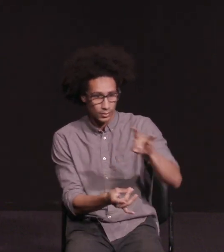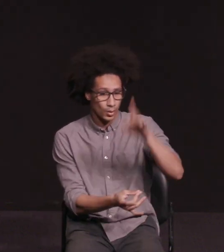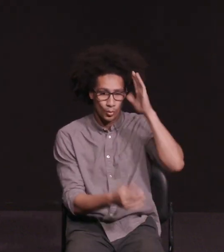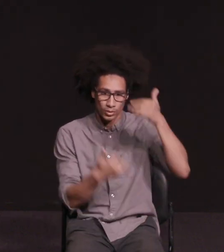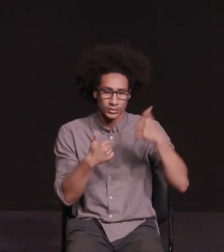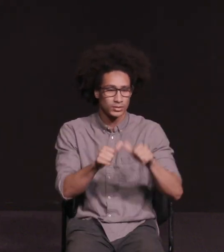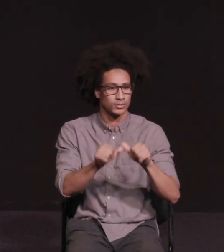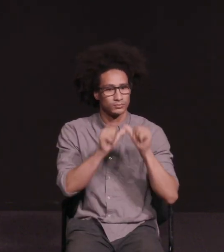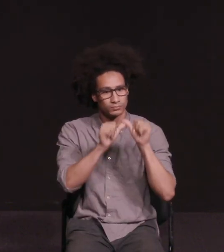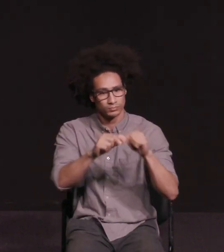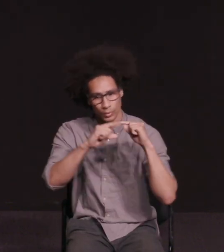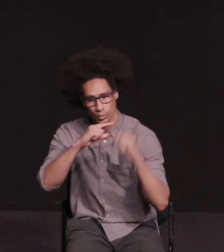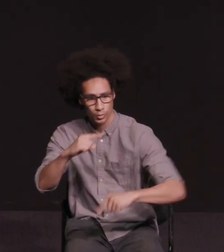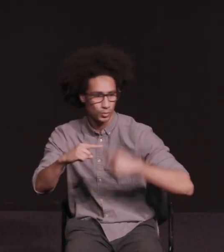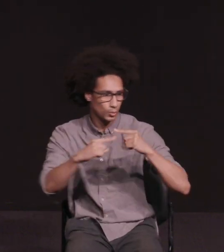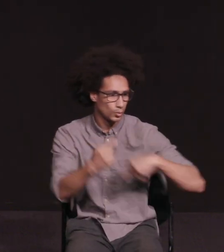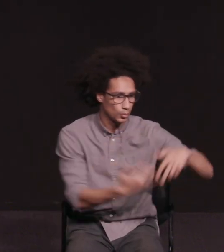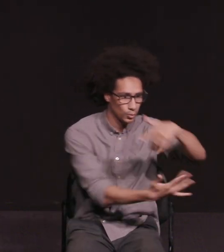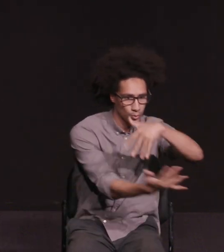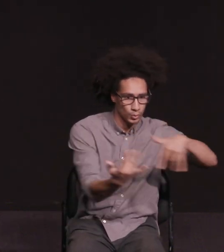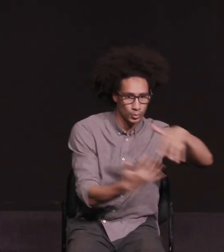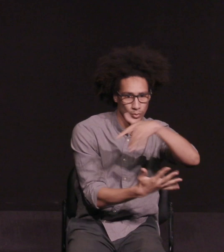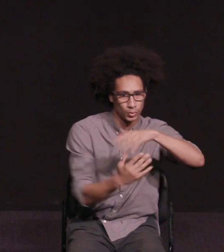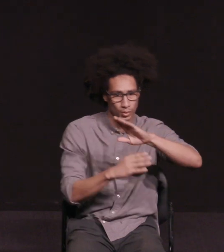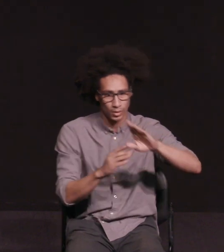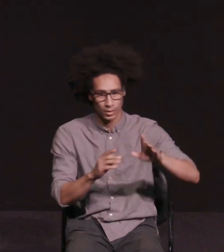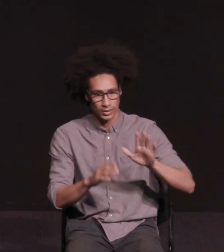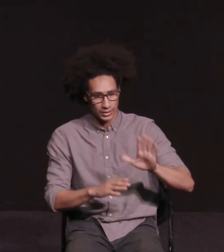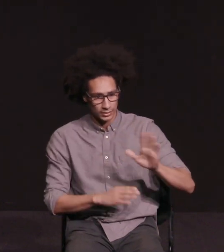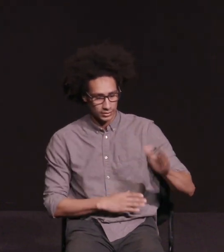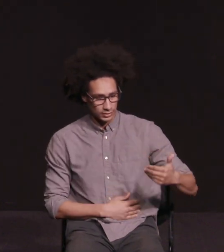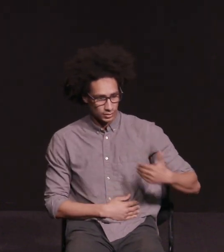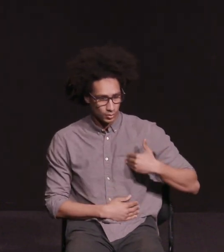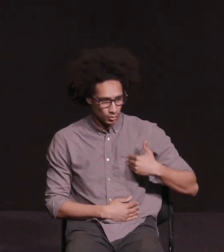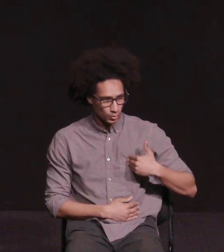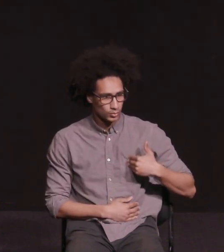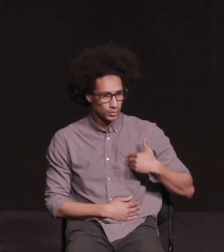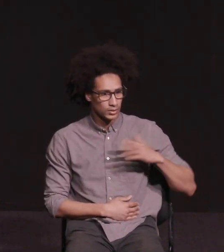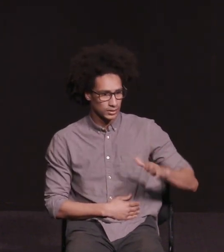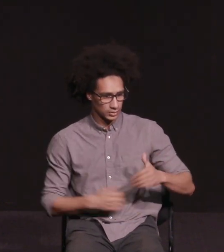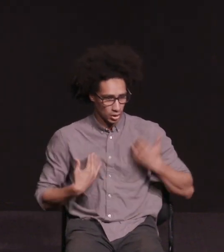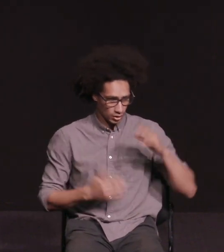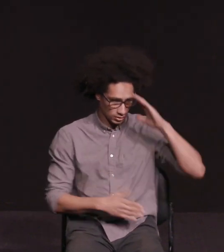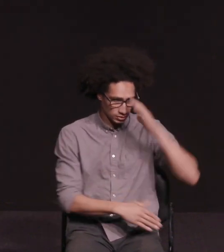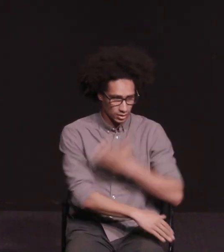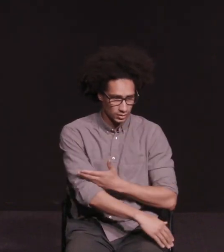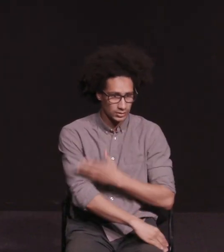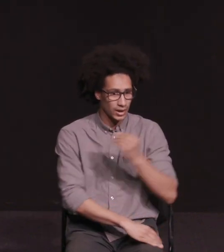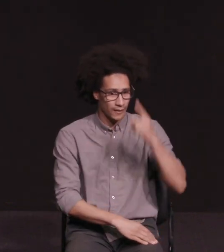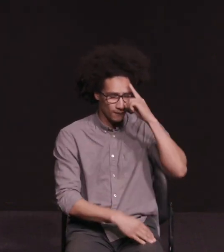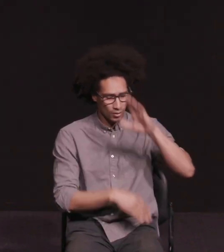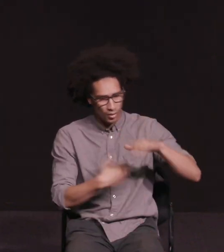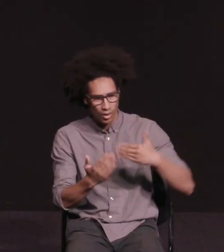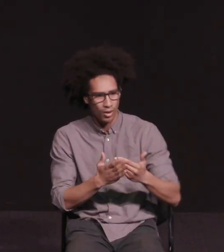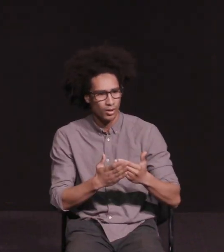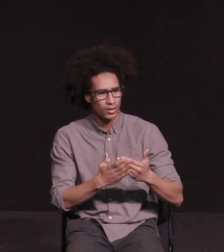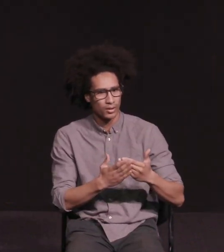4-year-old son's heart tonight and for all the nights to come,